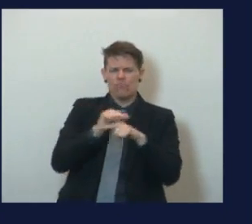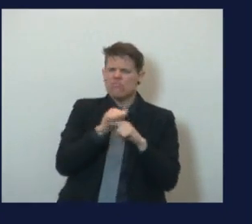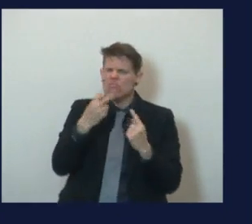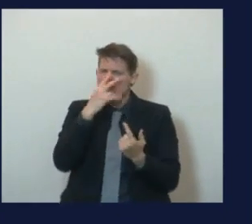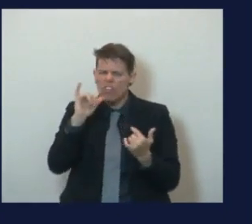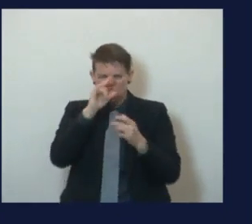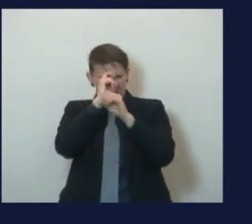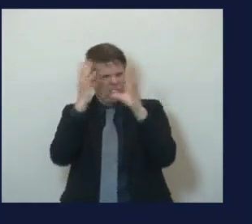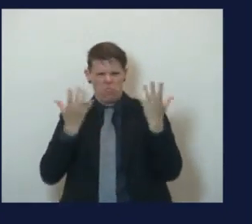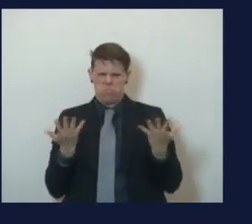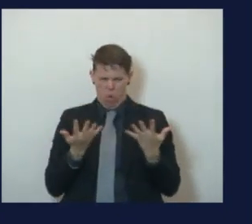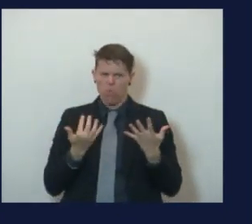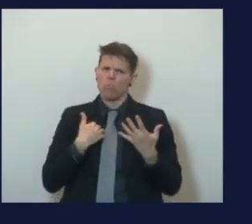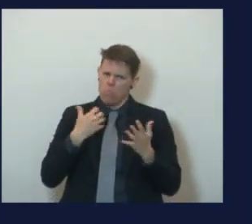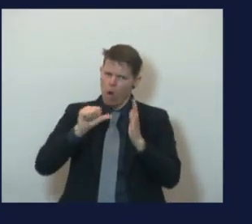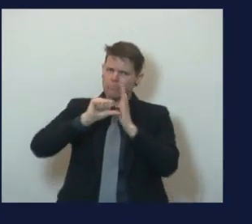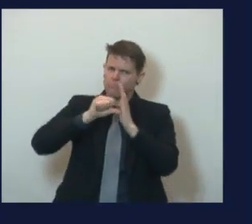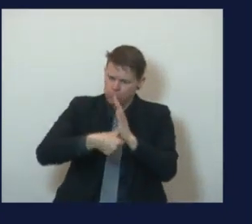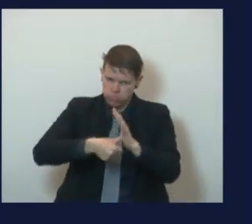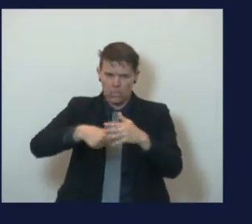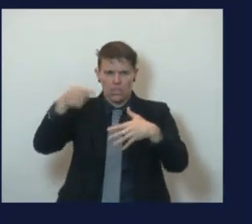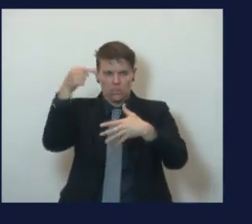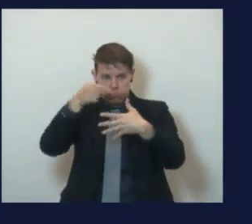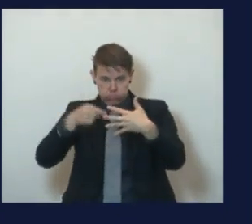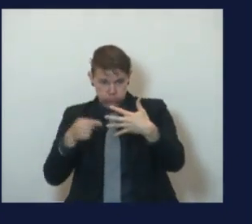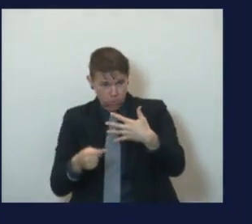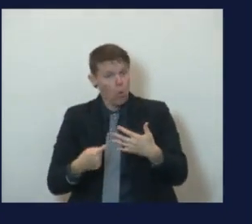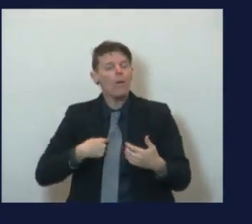ALL RIGHT. SO HERE’S OUR THE COVID SAFE PRACTICES FOR EVERY NEW MEXICAN.